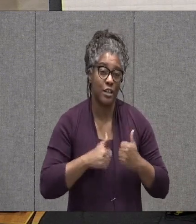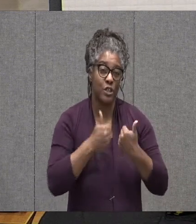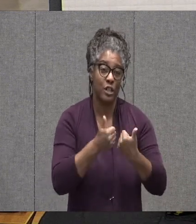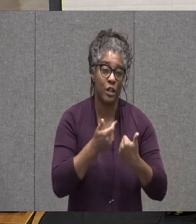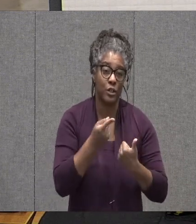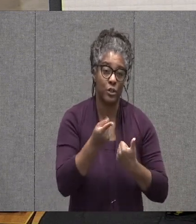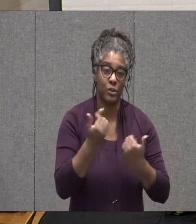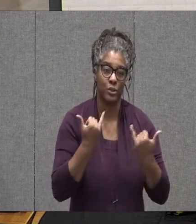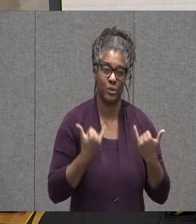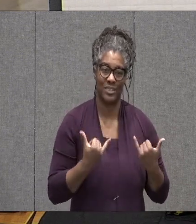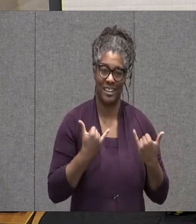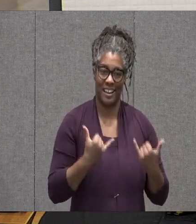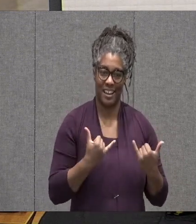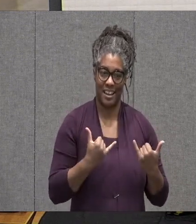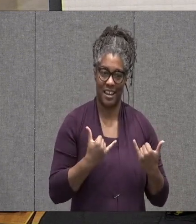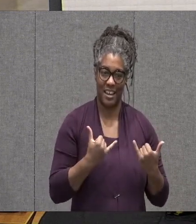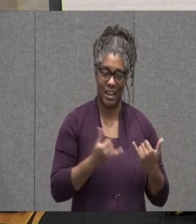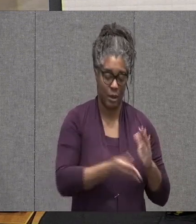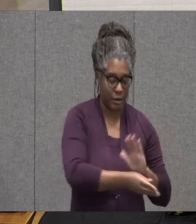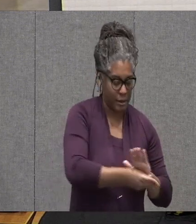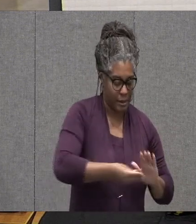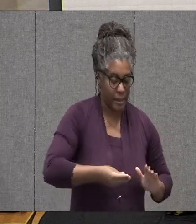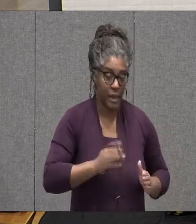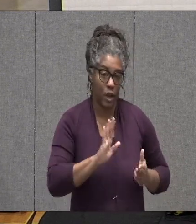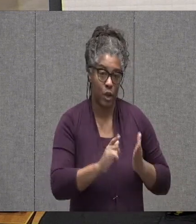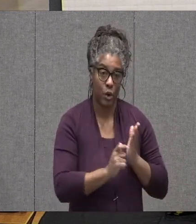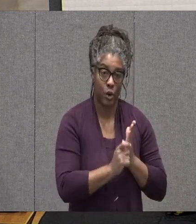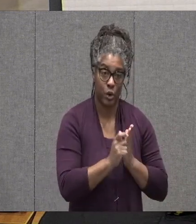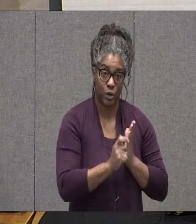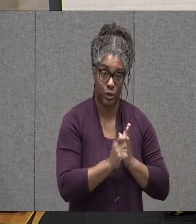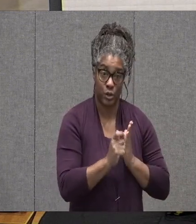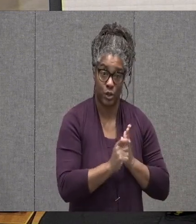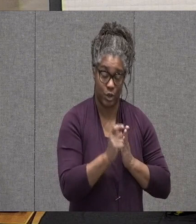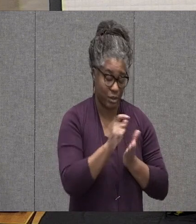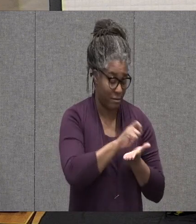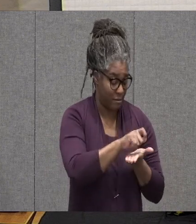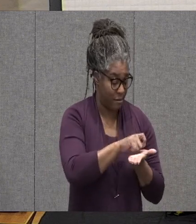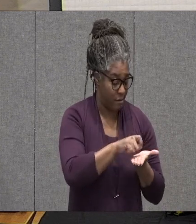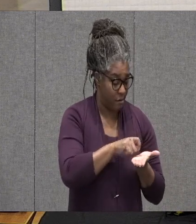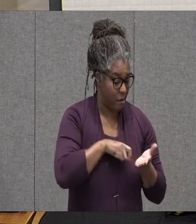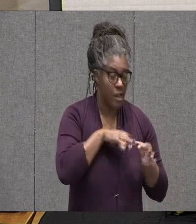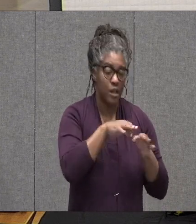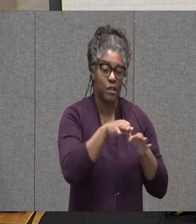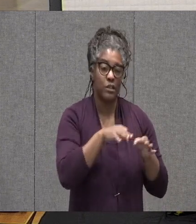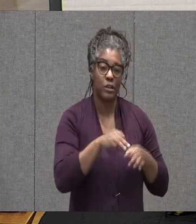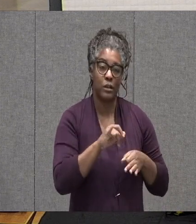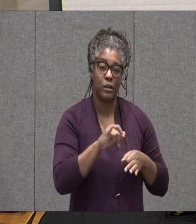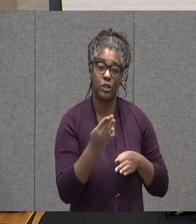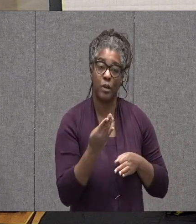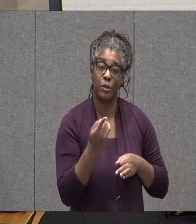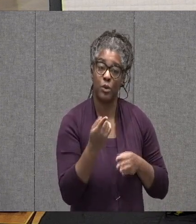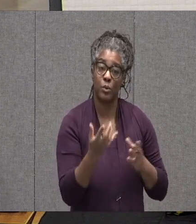and to maybe describe a job that you would like to have when you get older. Or maybe more than one job,